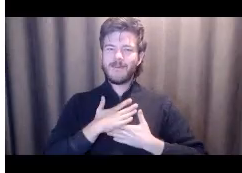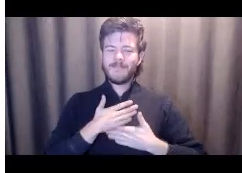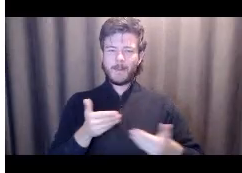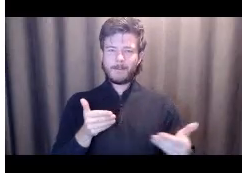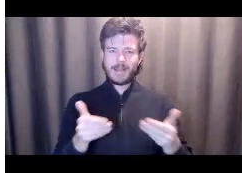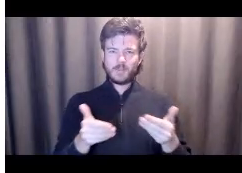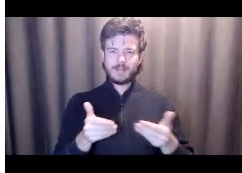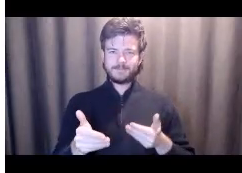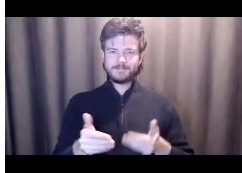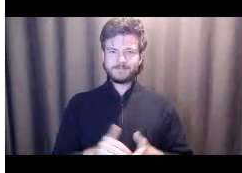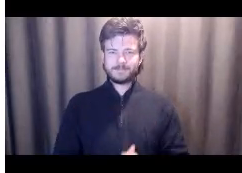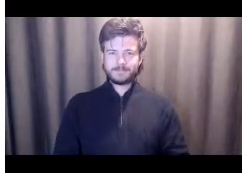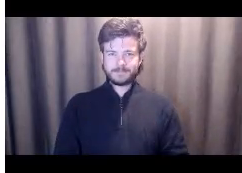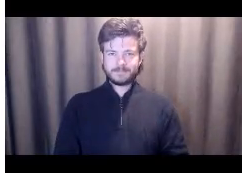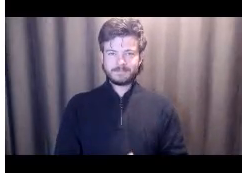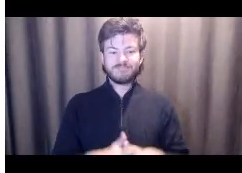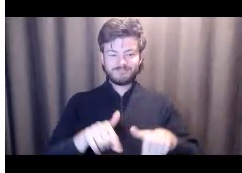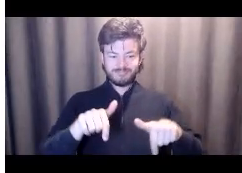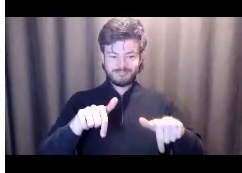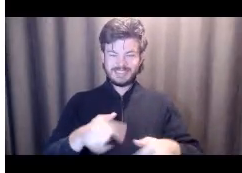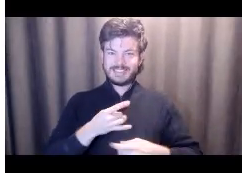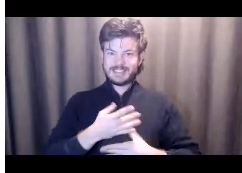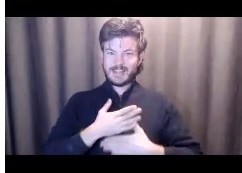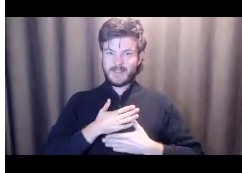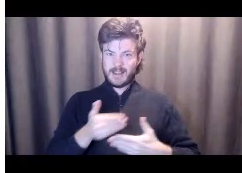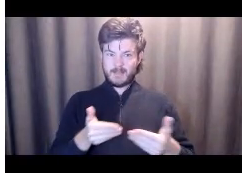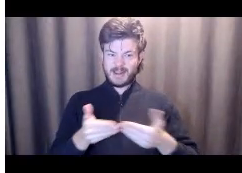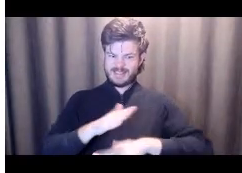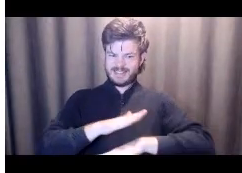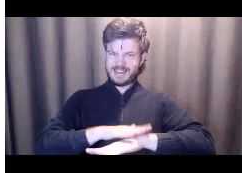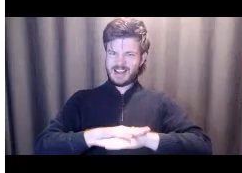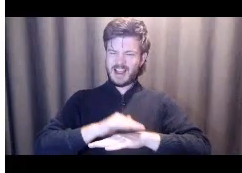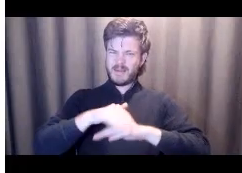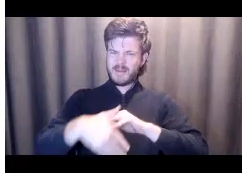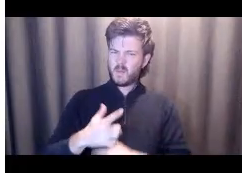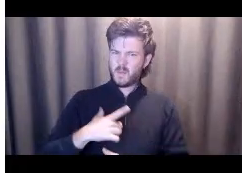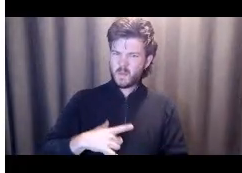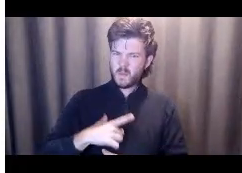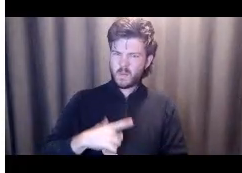This session is part of the Understanding the NDIS series.